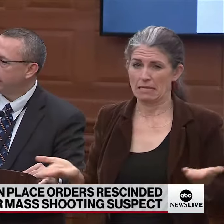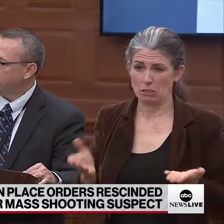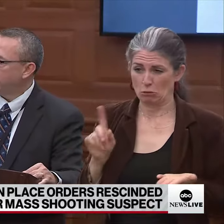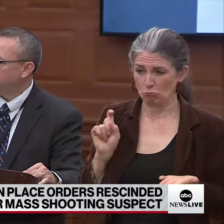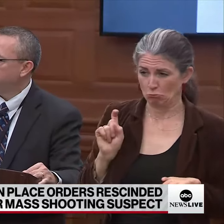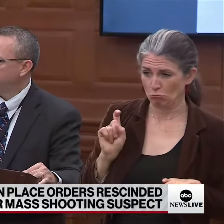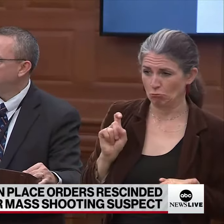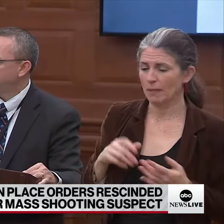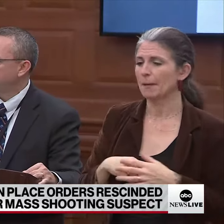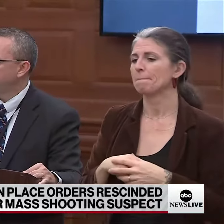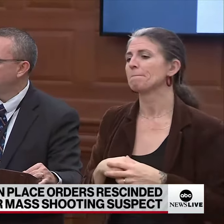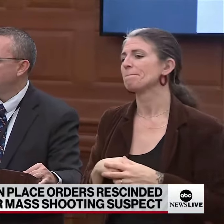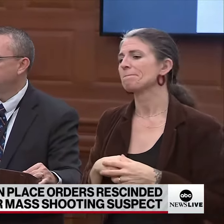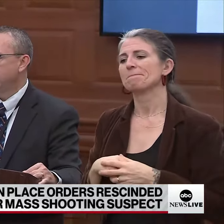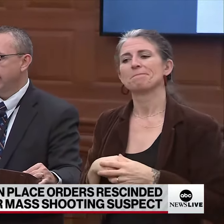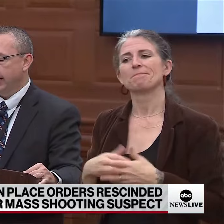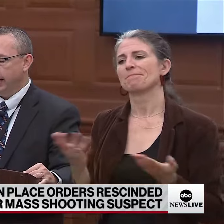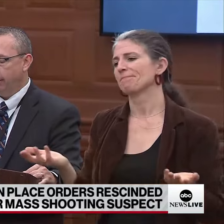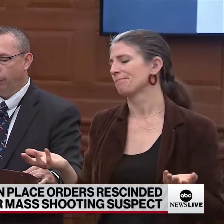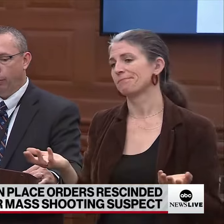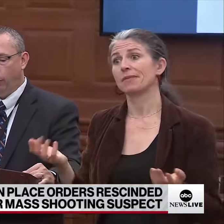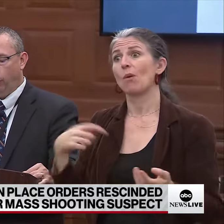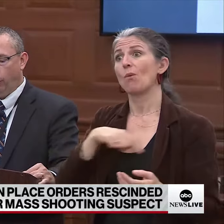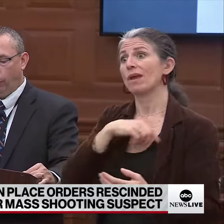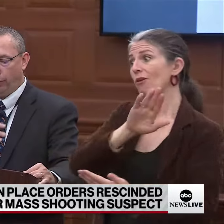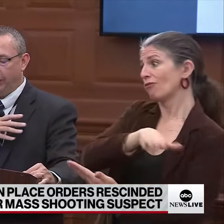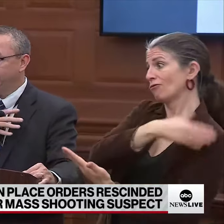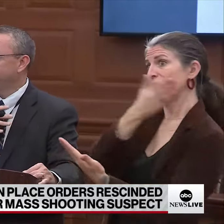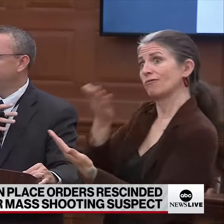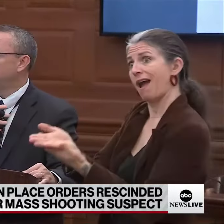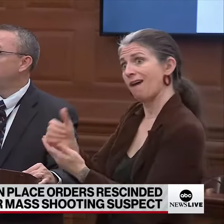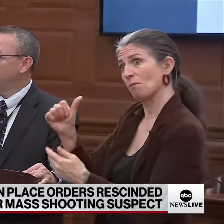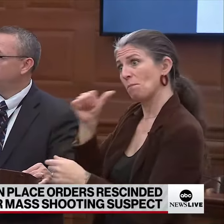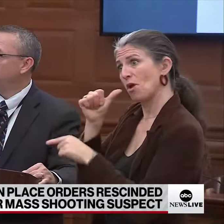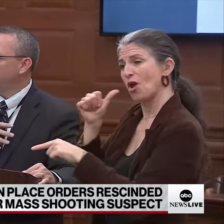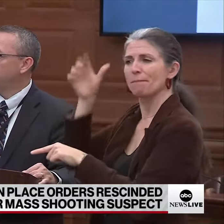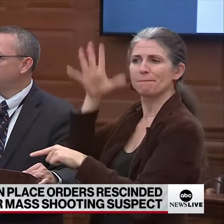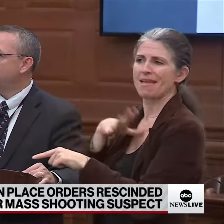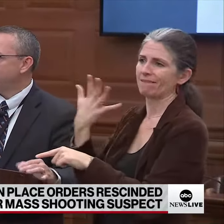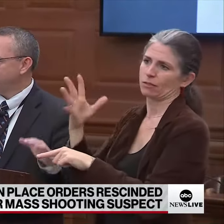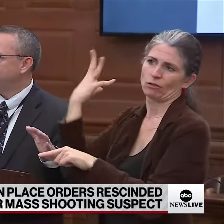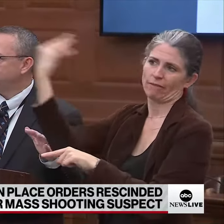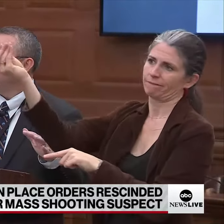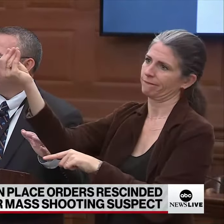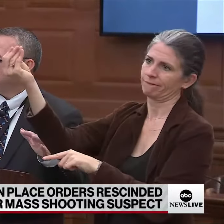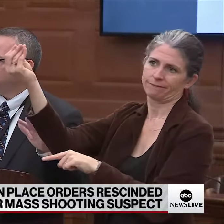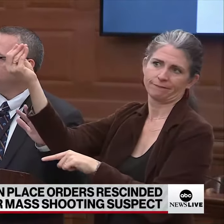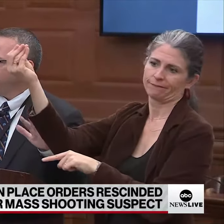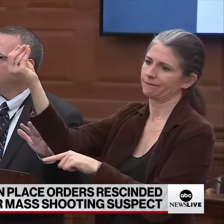MIGHT BEEN ABLE TO FLEE BUT THAT'S NOT TO SAY YEAH SURE SOME OF THE SUSPECT WAS NOT